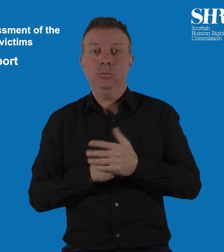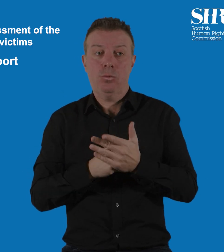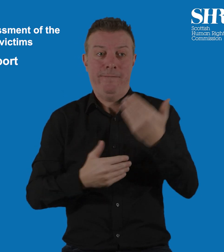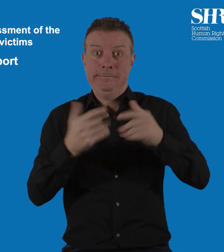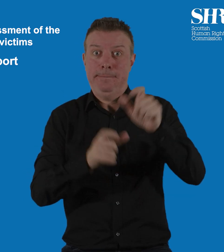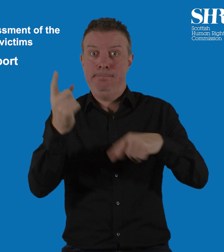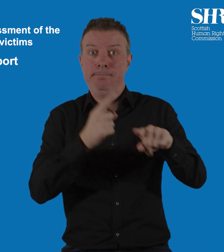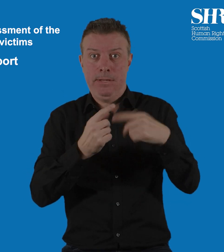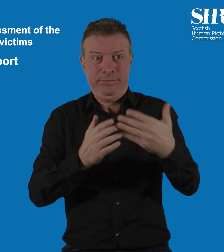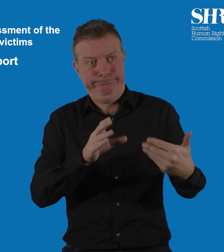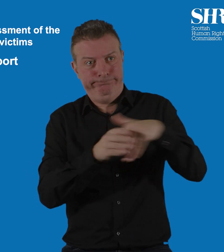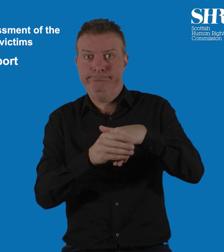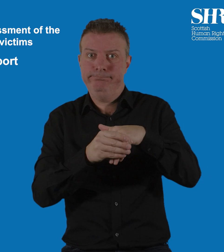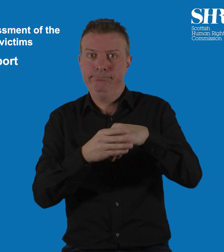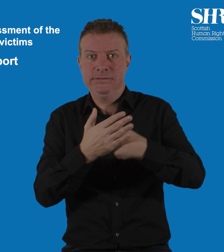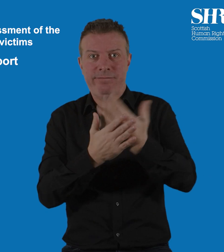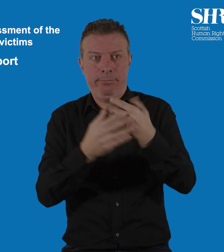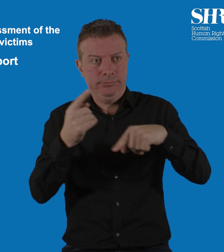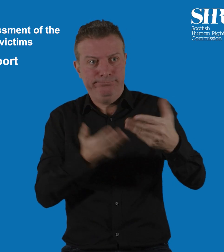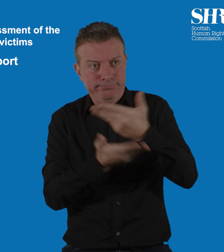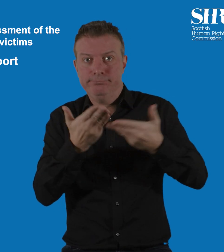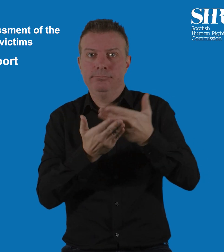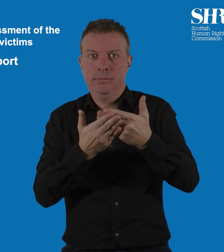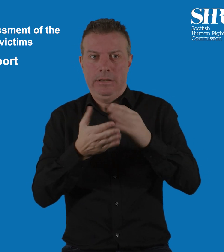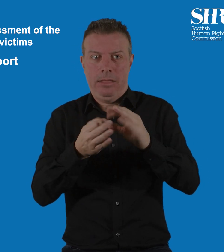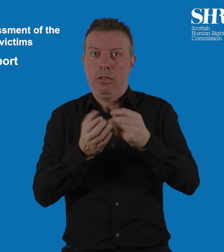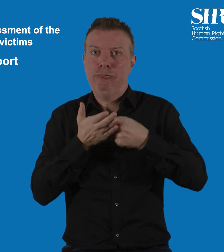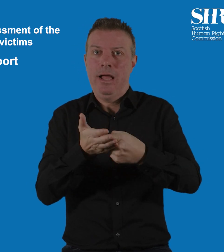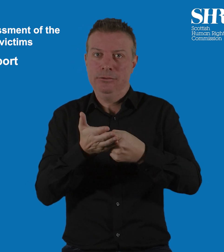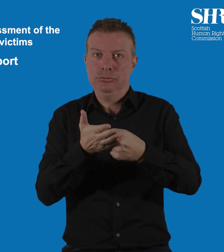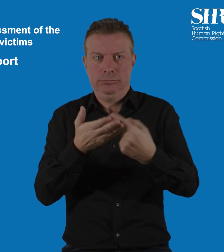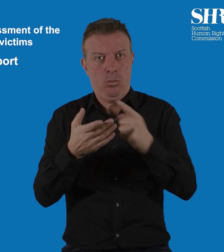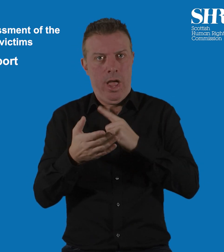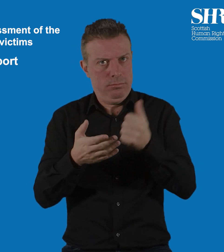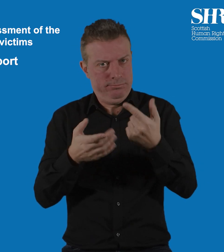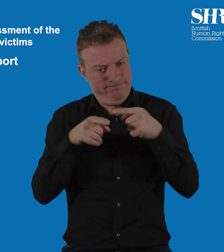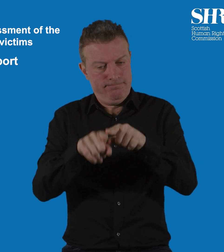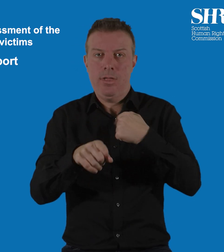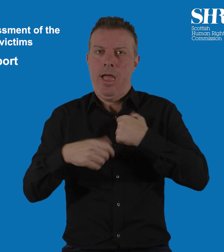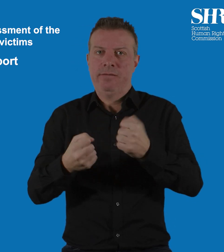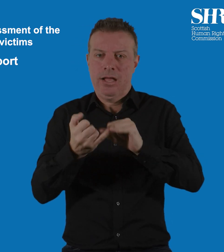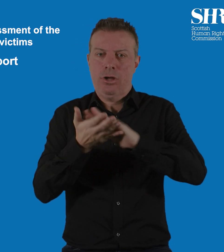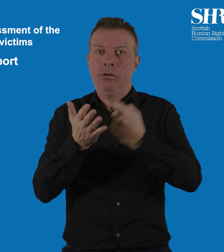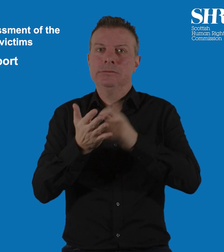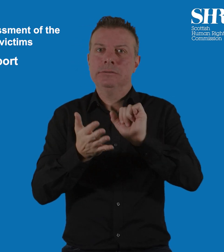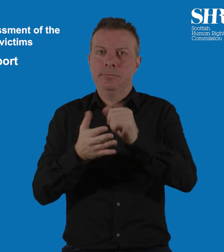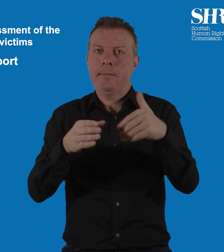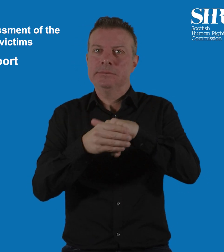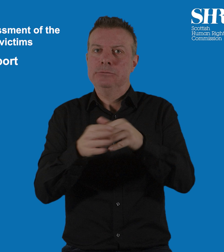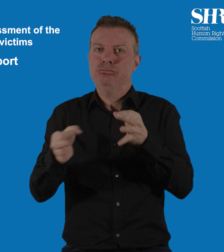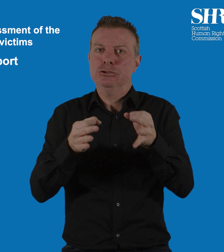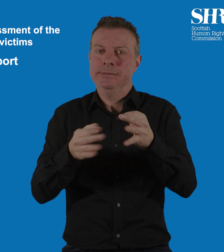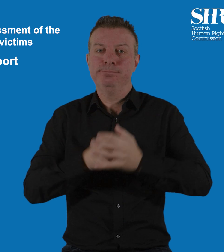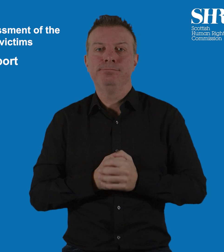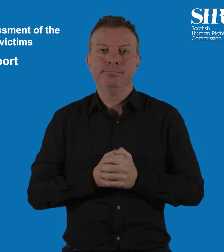Victims have contributed to the development of these recommendations, in line with SHRC's Participation Strategy.